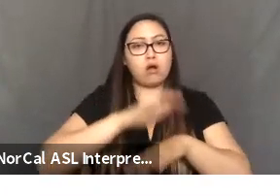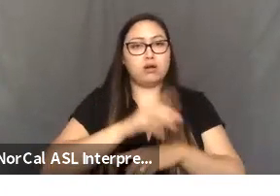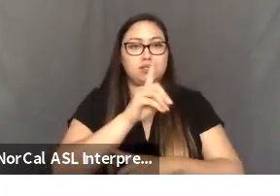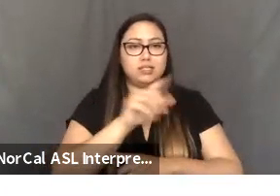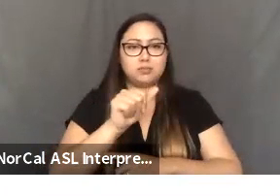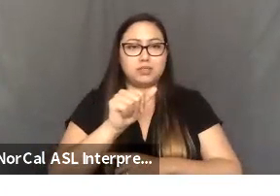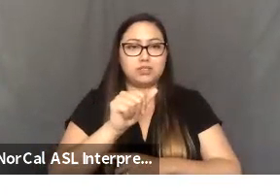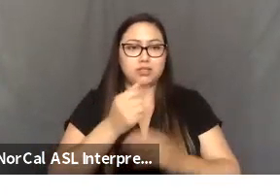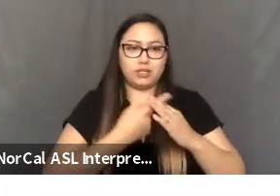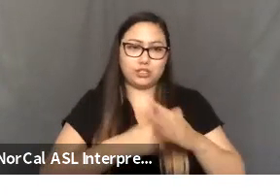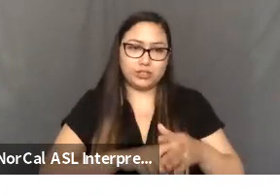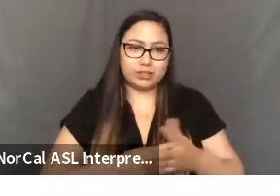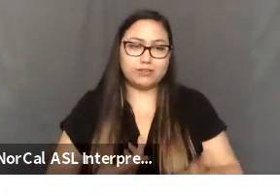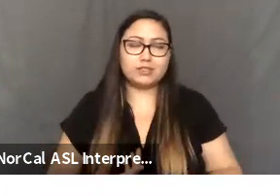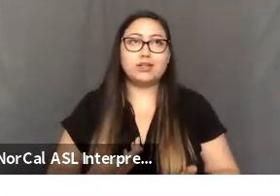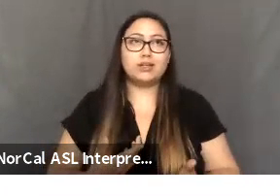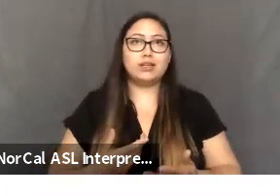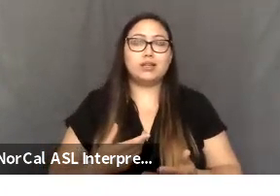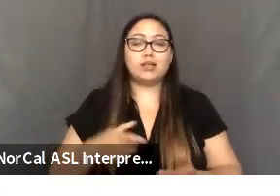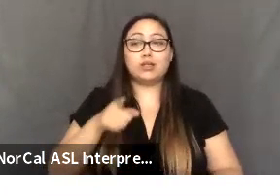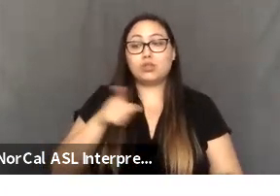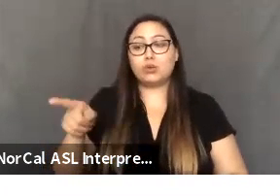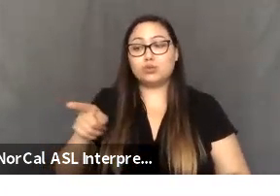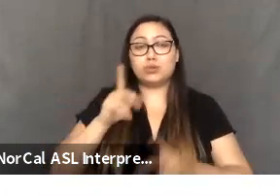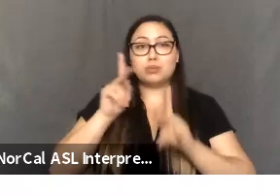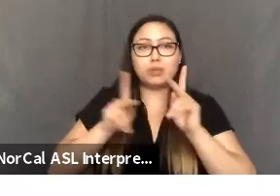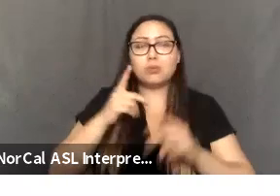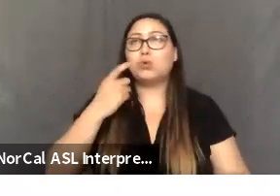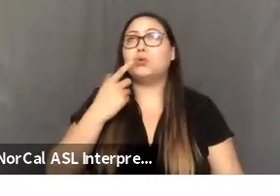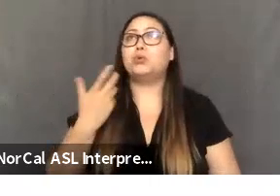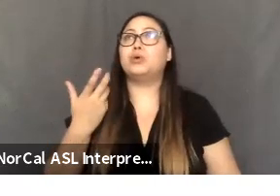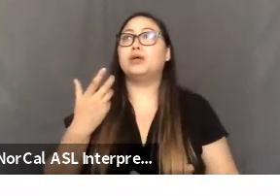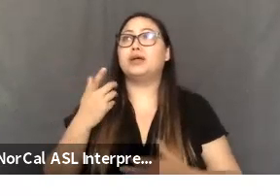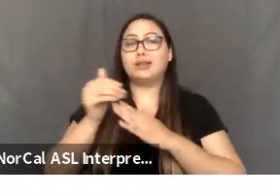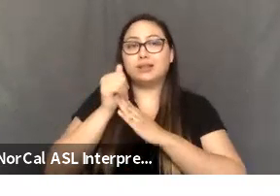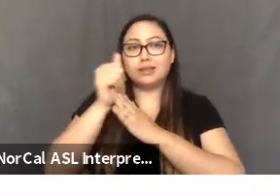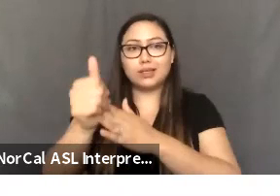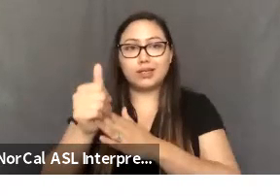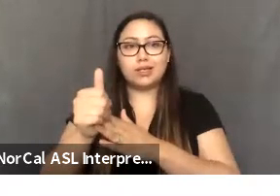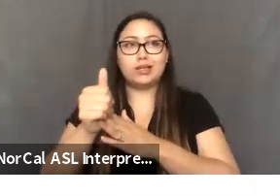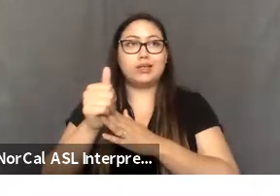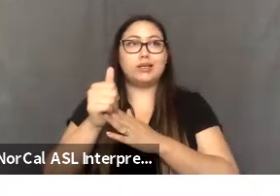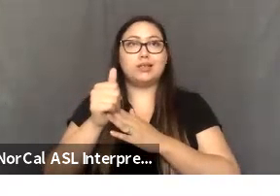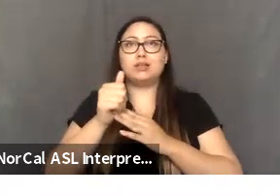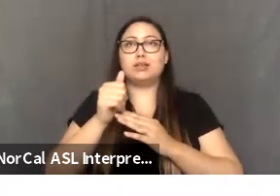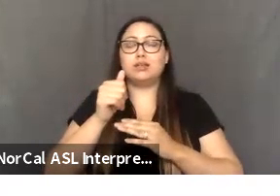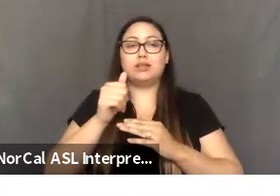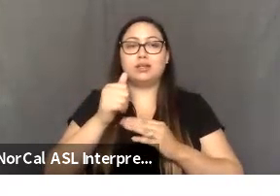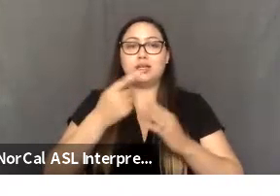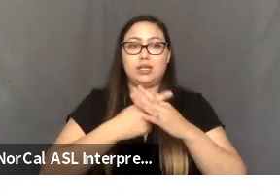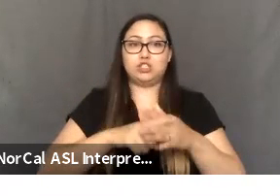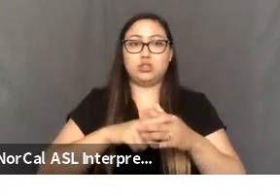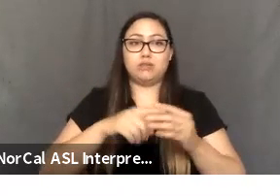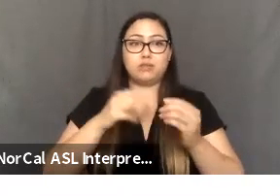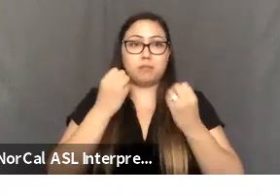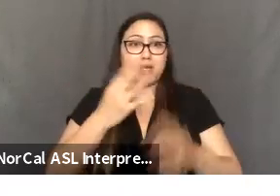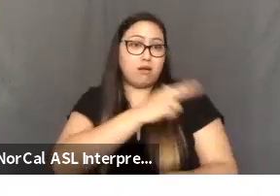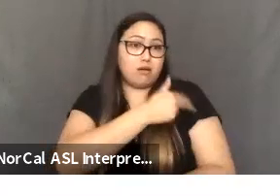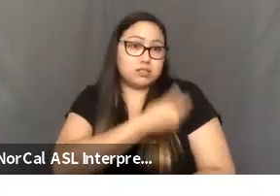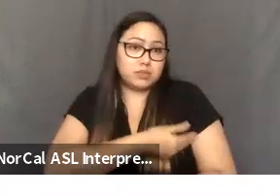these are individuals who lead initiatives across many hospitals and many clinics. This participant